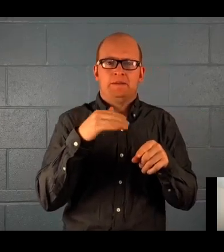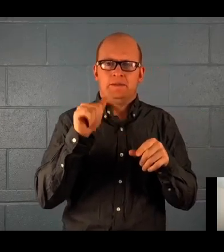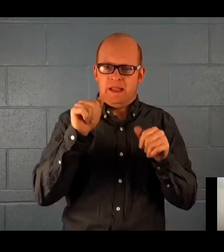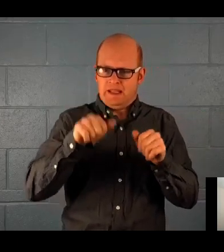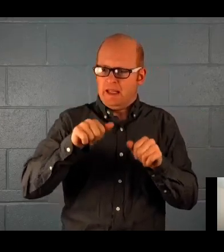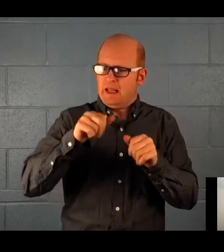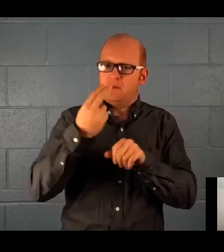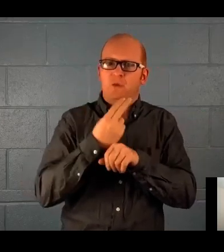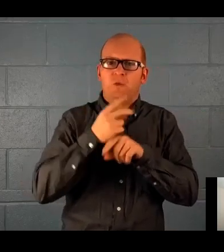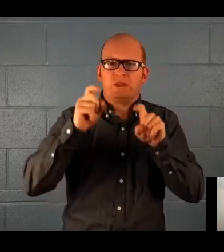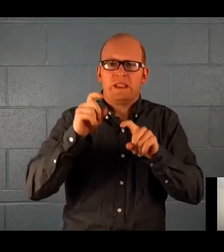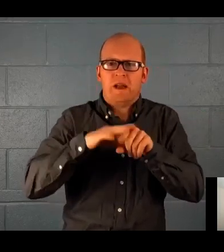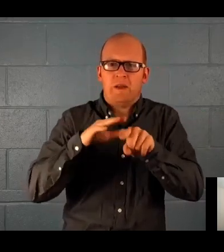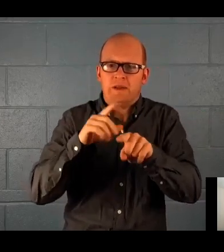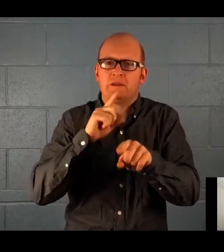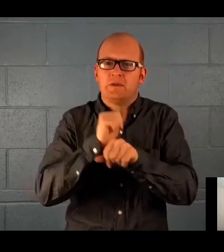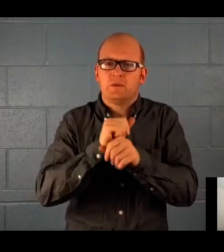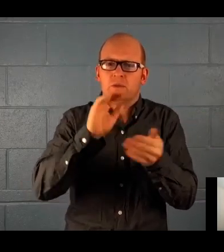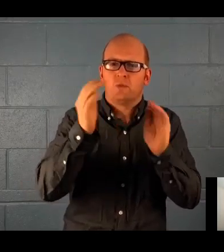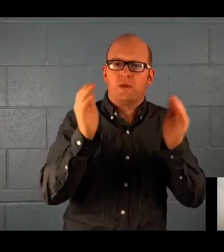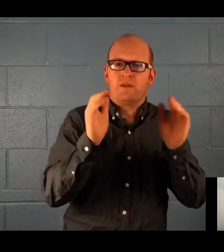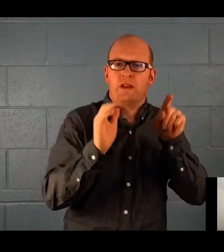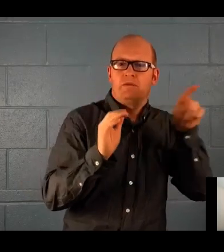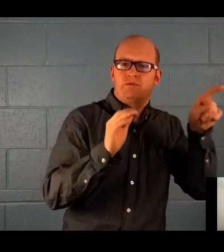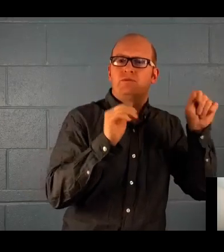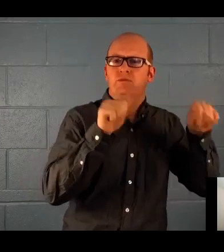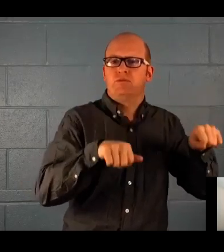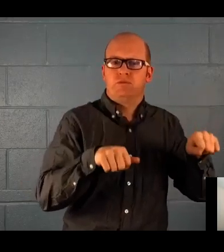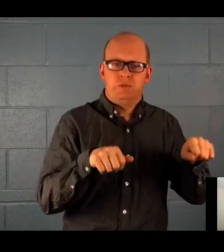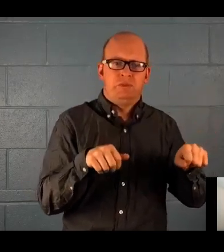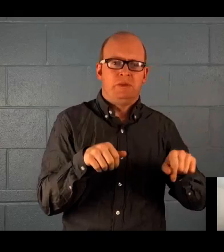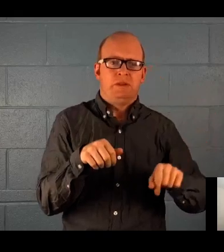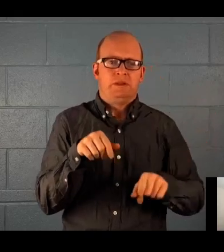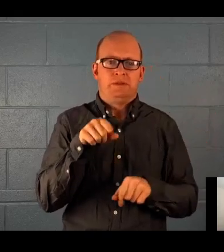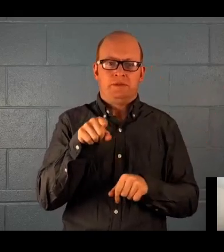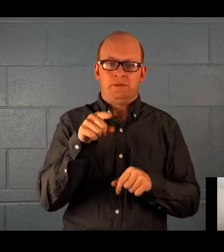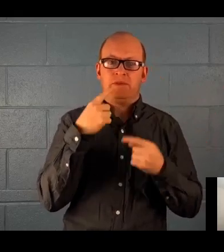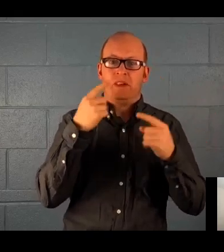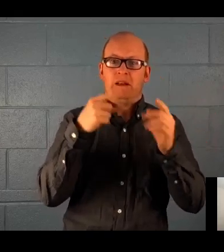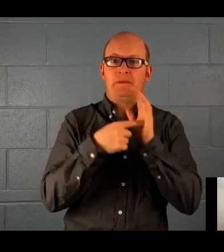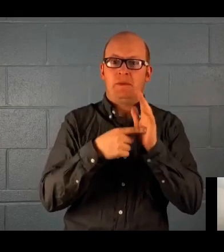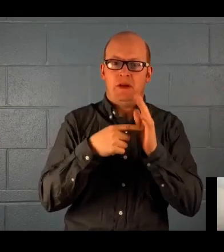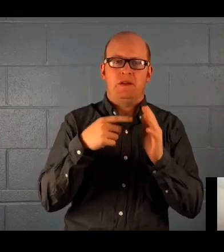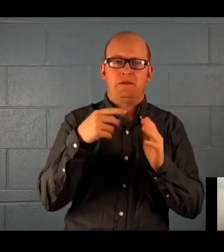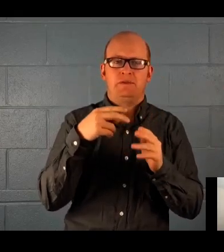One mouse model that's been a very famous model of USH1b, is called the shaker 1 mouse.